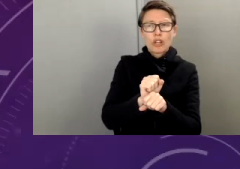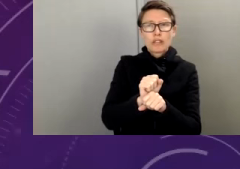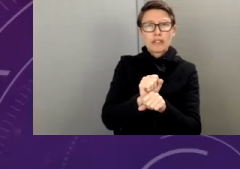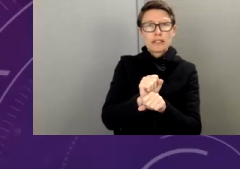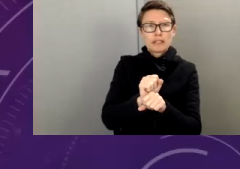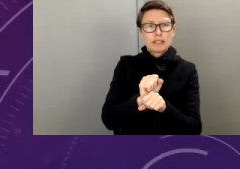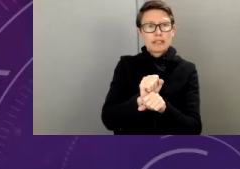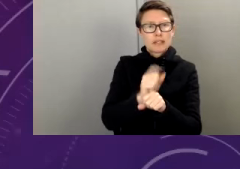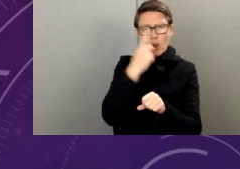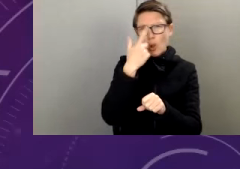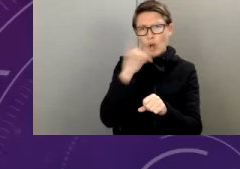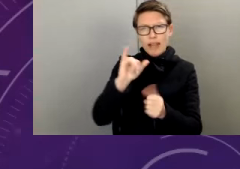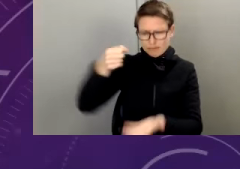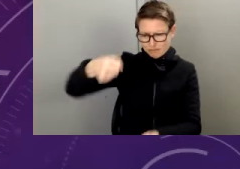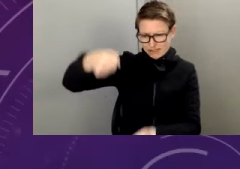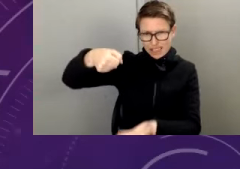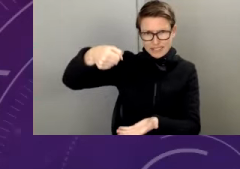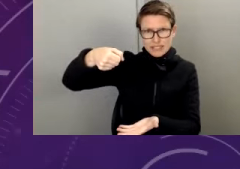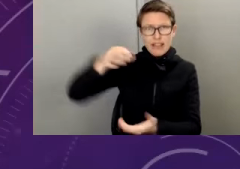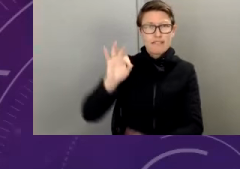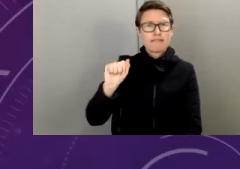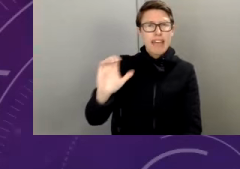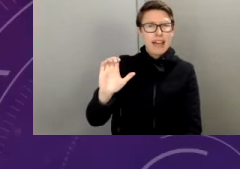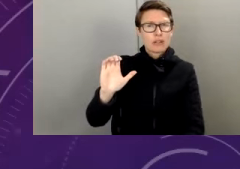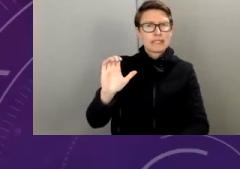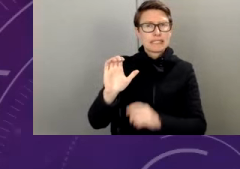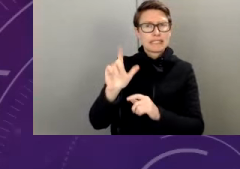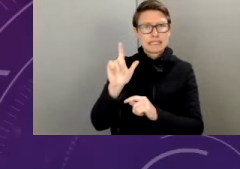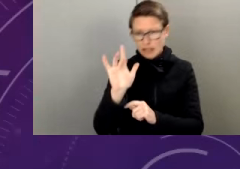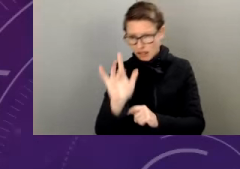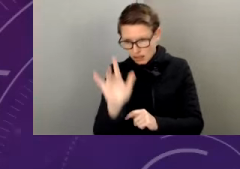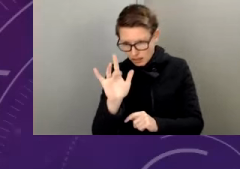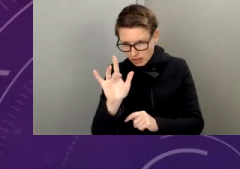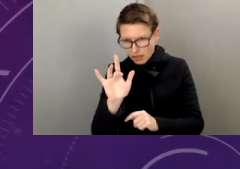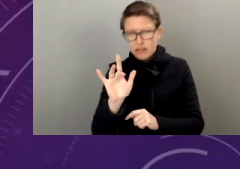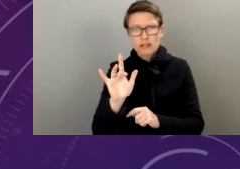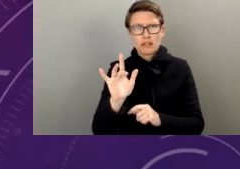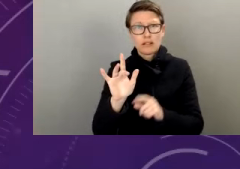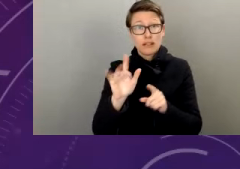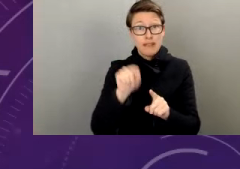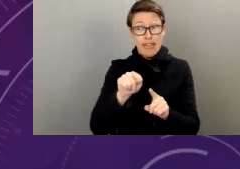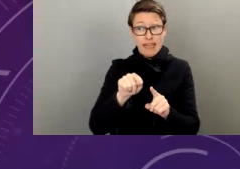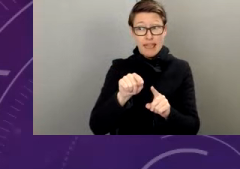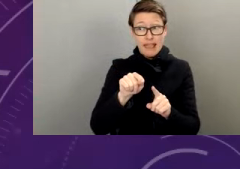faculty link and this is where you're going to go and actually fill in the submission form and upload your files